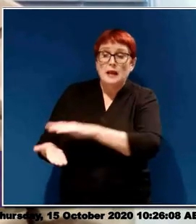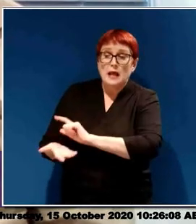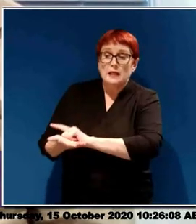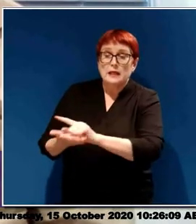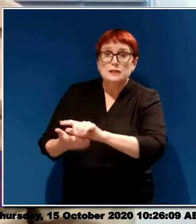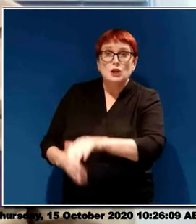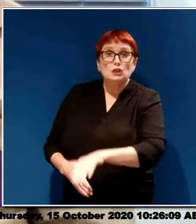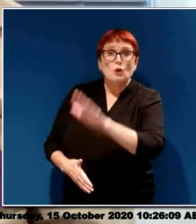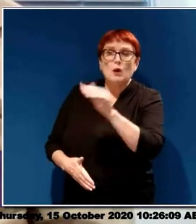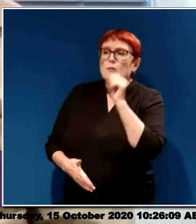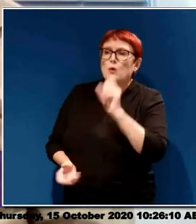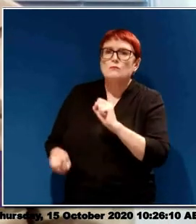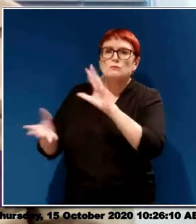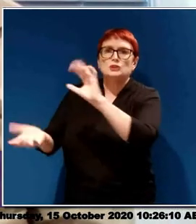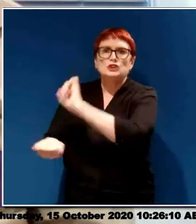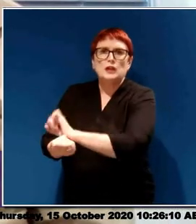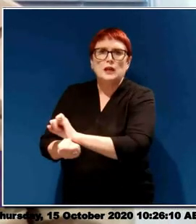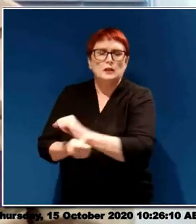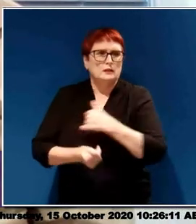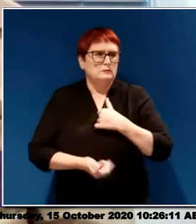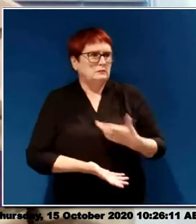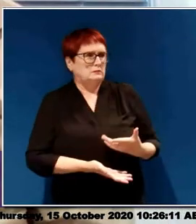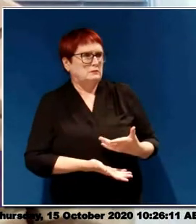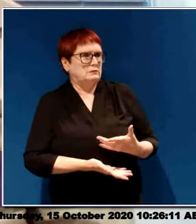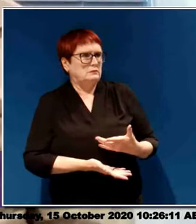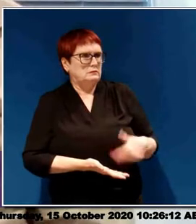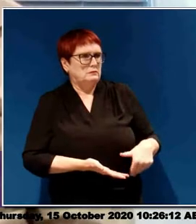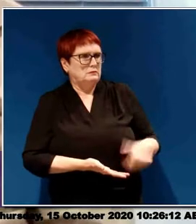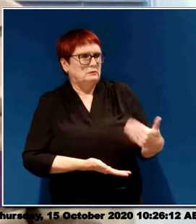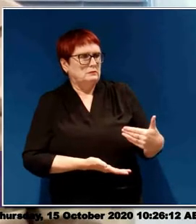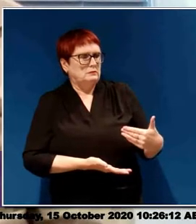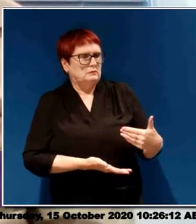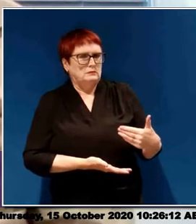we're good, honest people, we don't have anything to do with the police and why